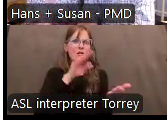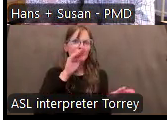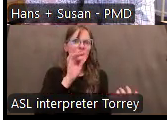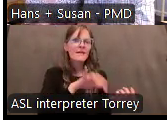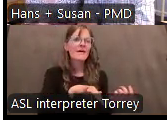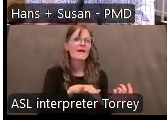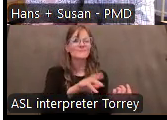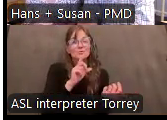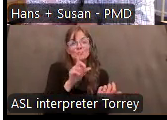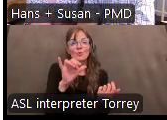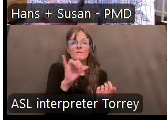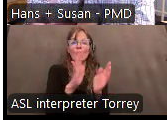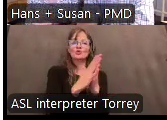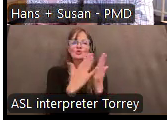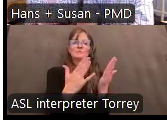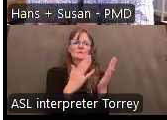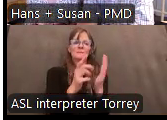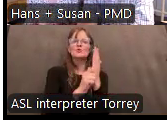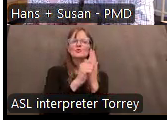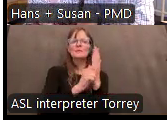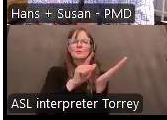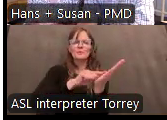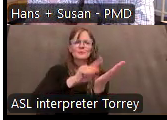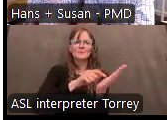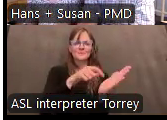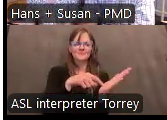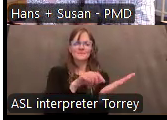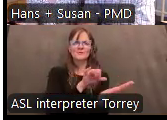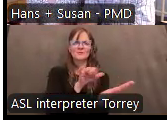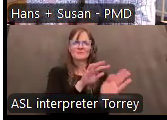but we do know with digital media we can see,